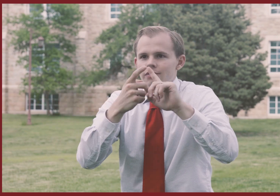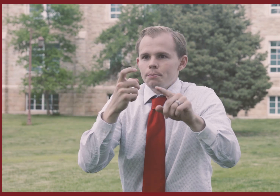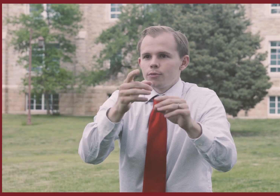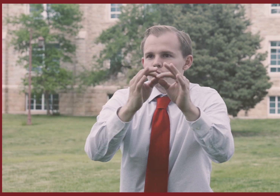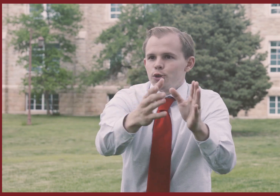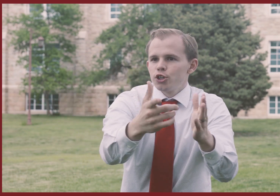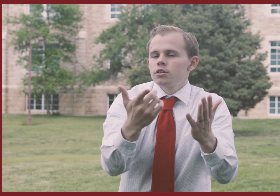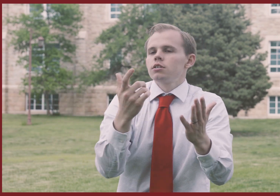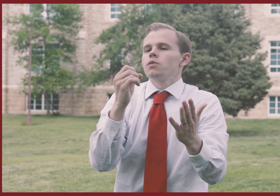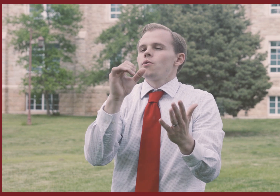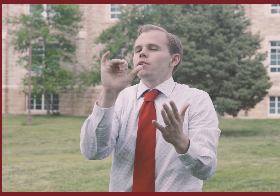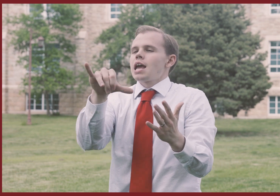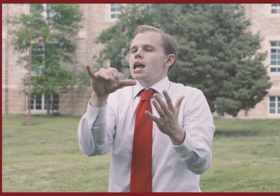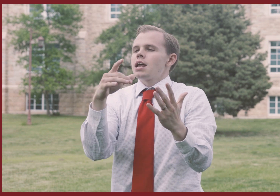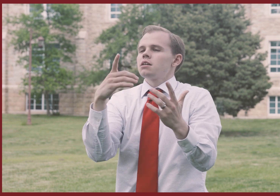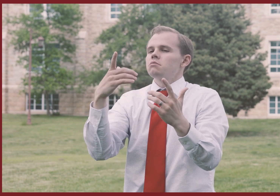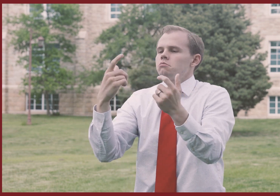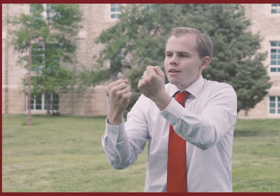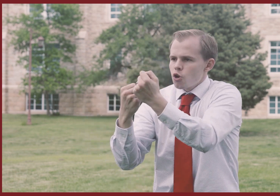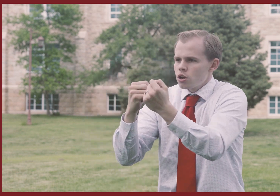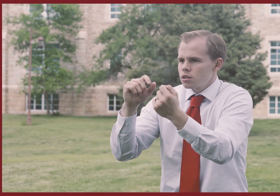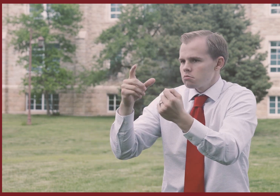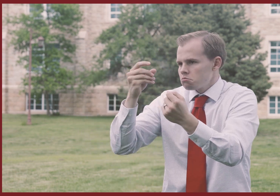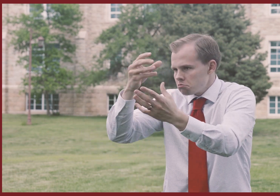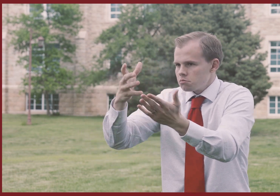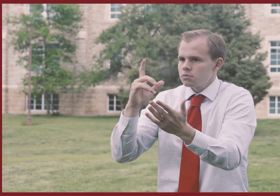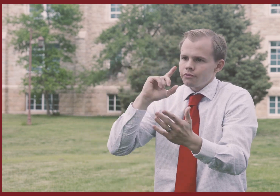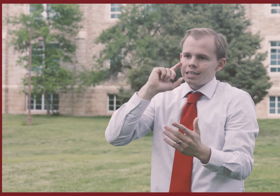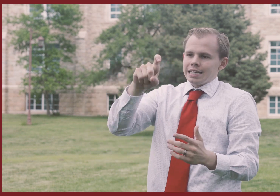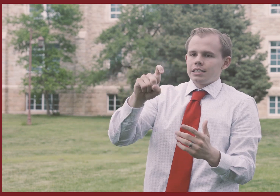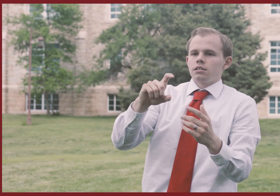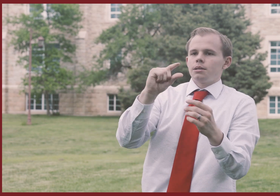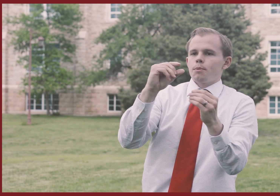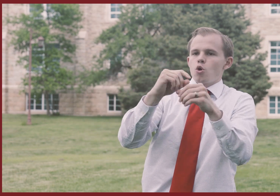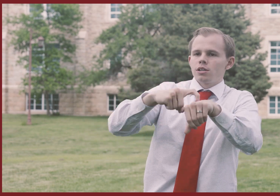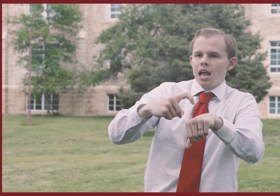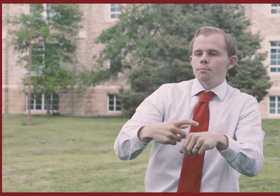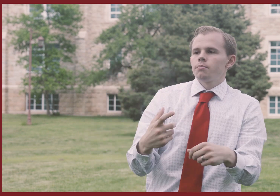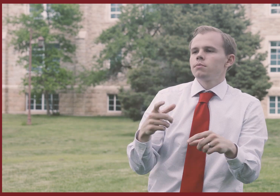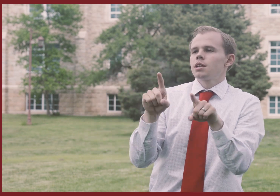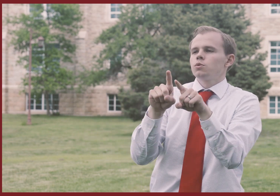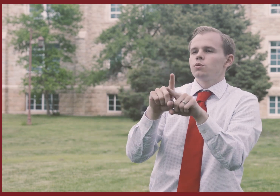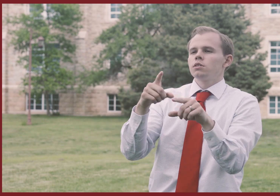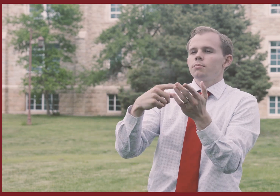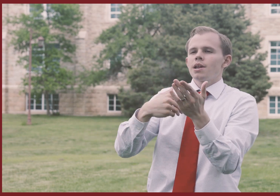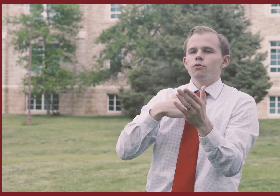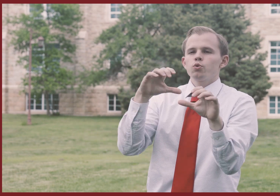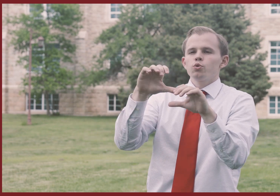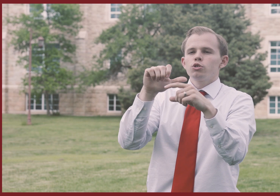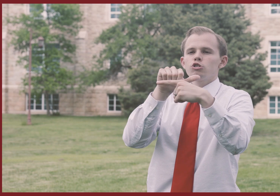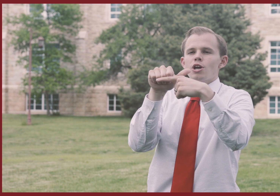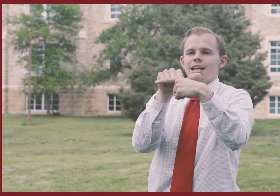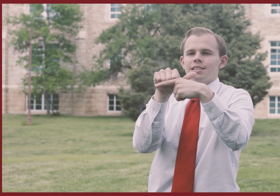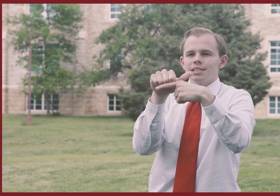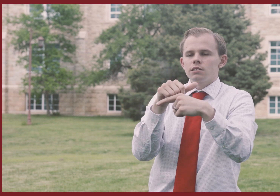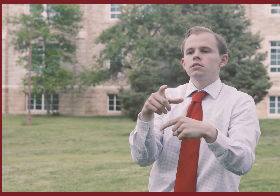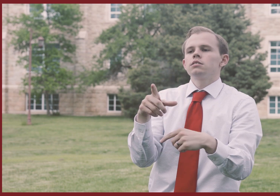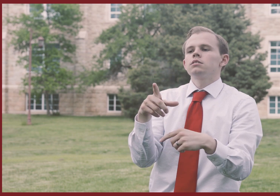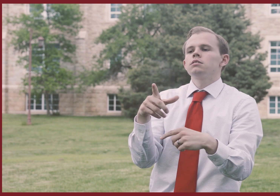and let them know I need to see my interpreter first. And so I have to advocate and let them know that Deaf people need a little more time. Or if we're doing a